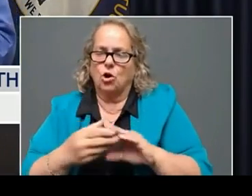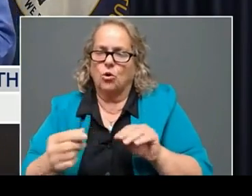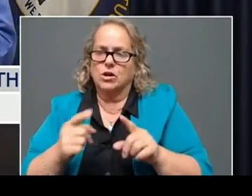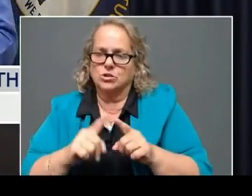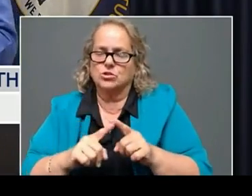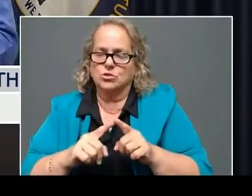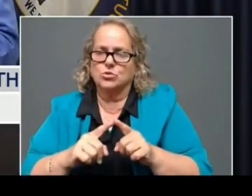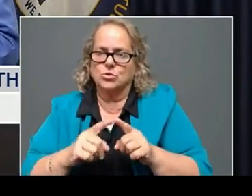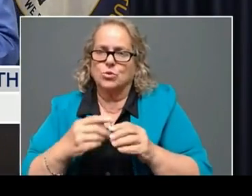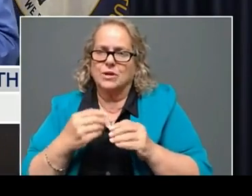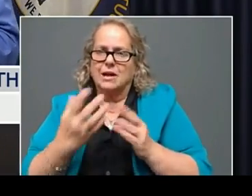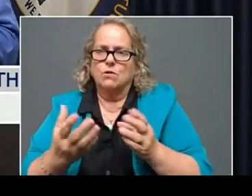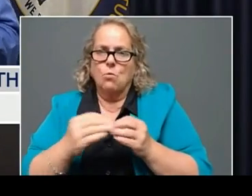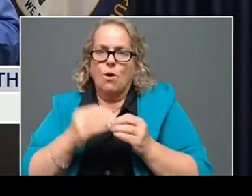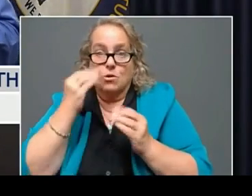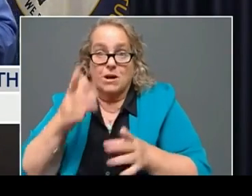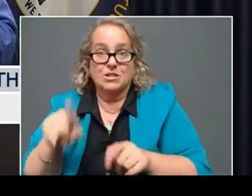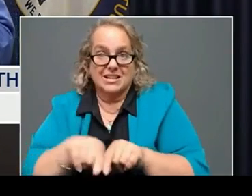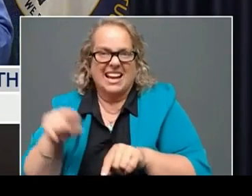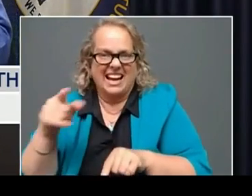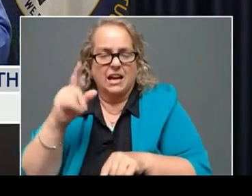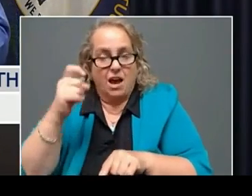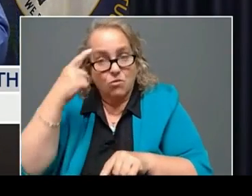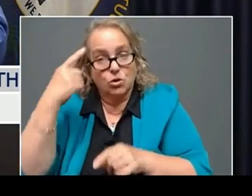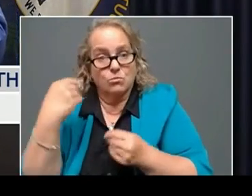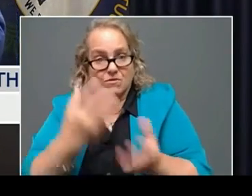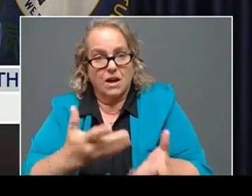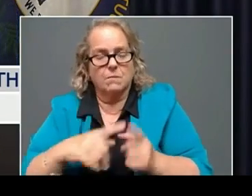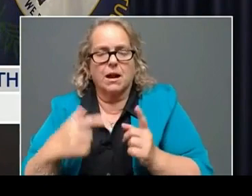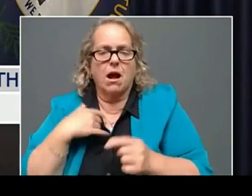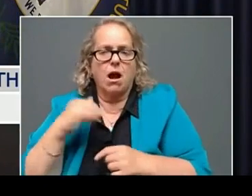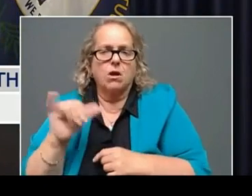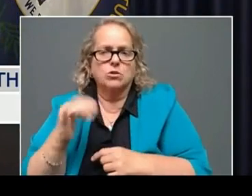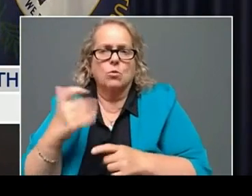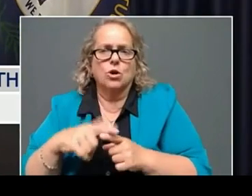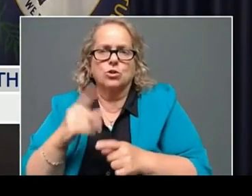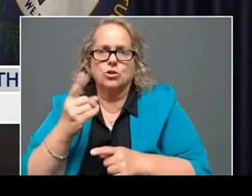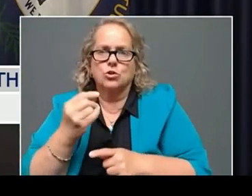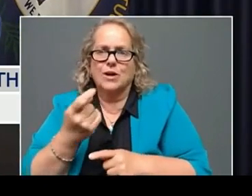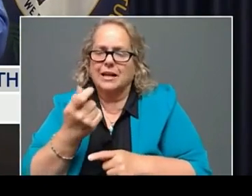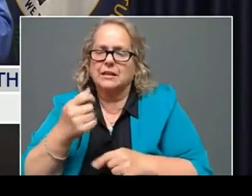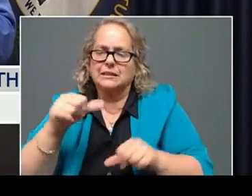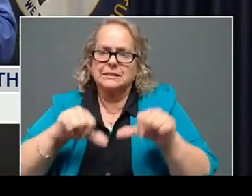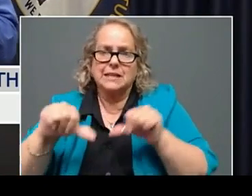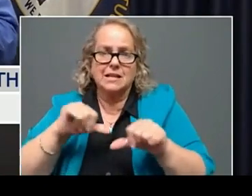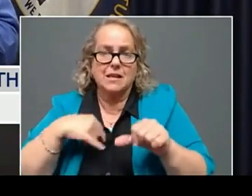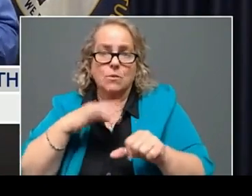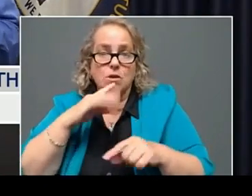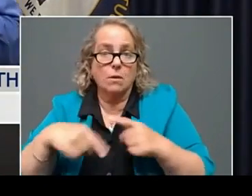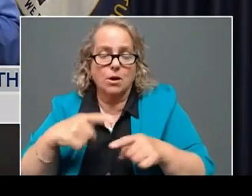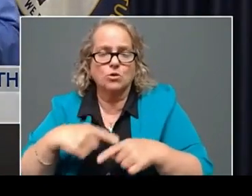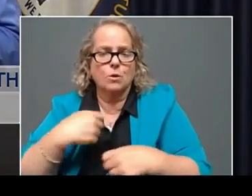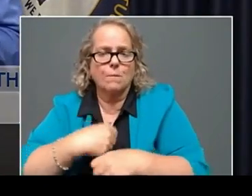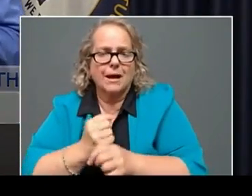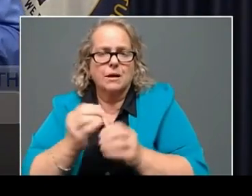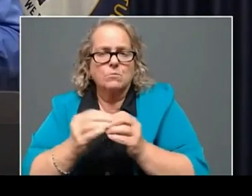that he provided. And I also of course want to do a little bit of the science that we talked about to try to make it more accessible. So the governor had